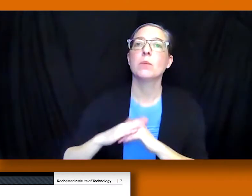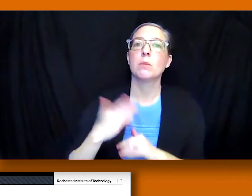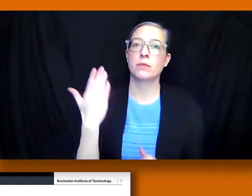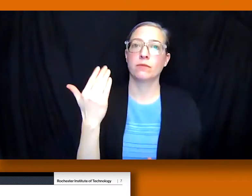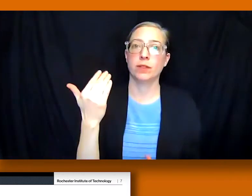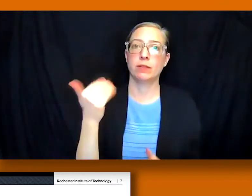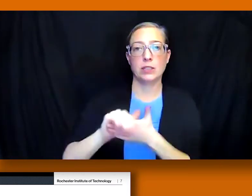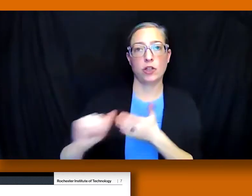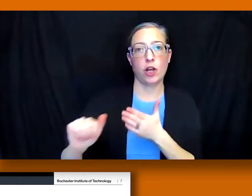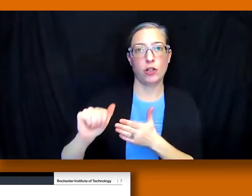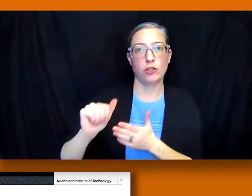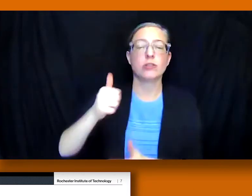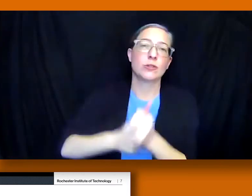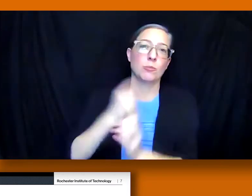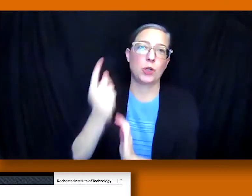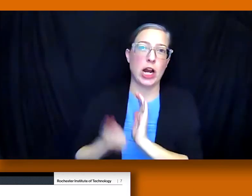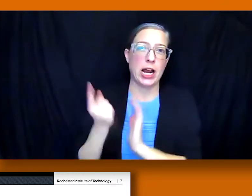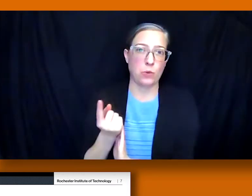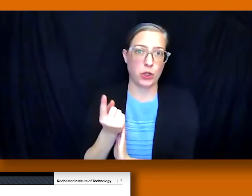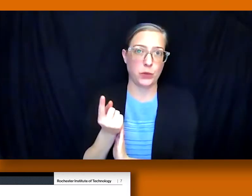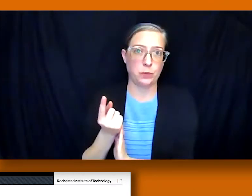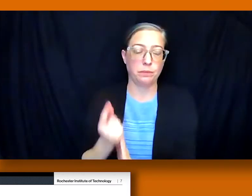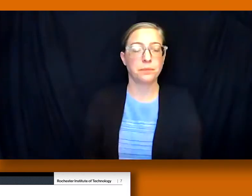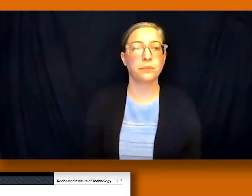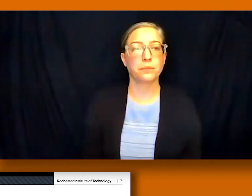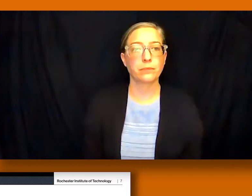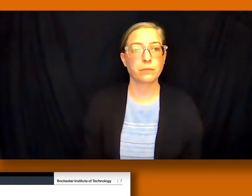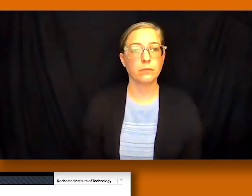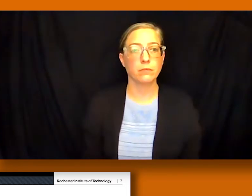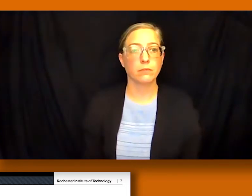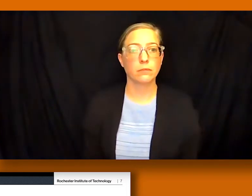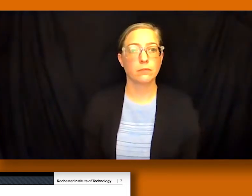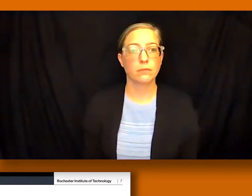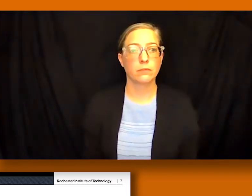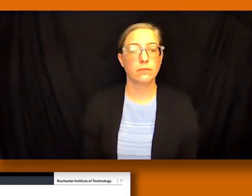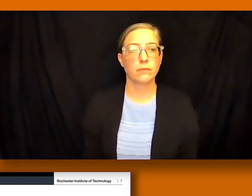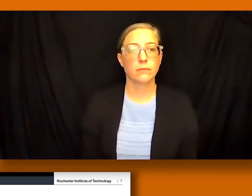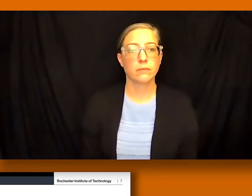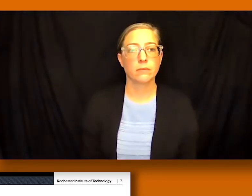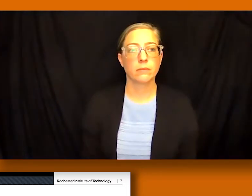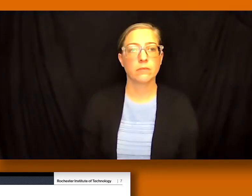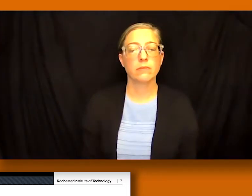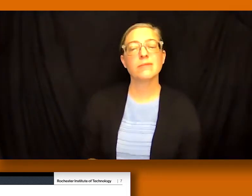Um, although it's not typically done, but we can plan for incremental raises on students as well,